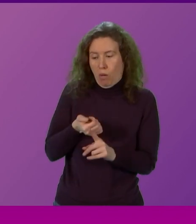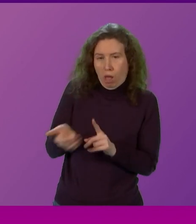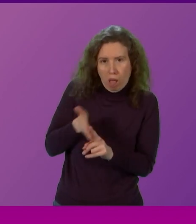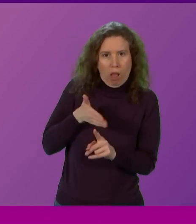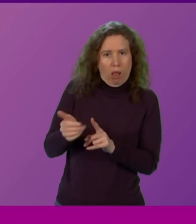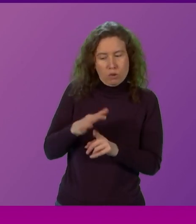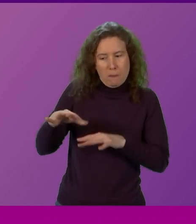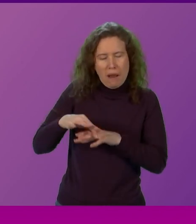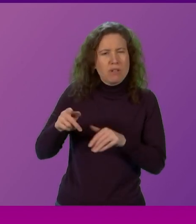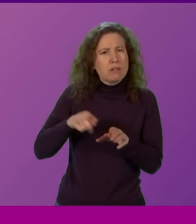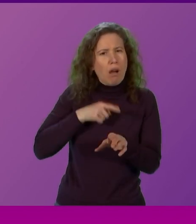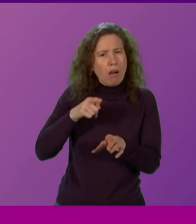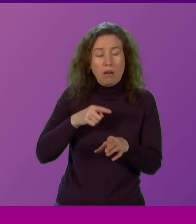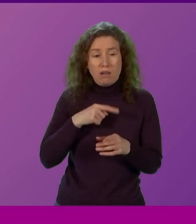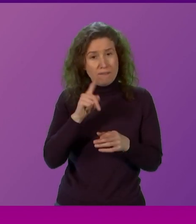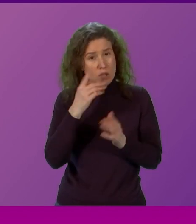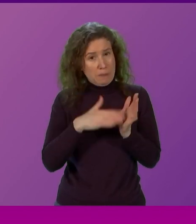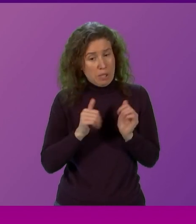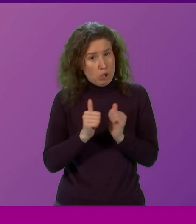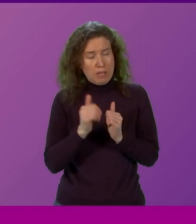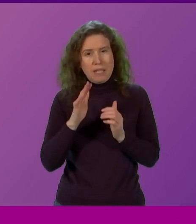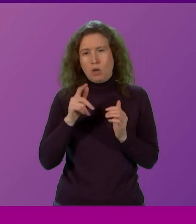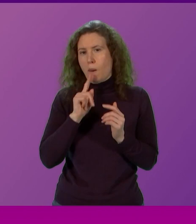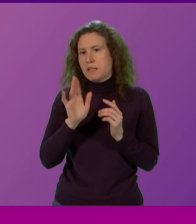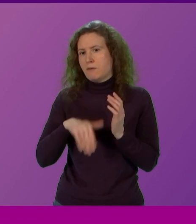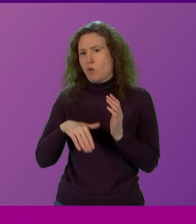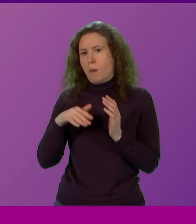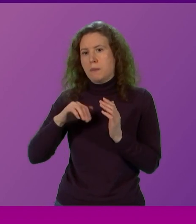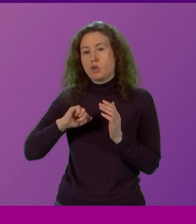Does the First Minister agree with the comments this week of Dr Marsha Scott of Scottish Women’s